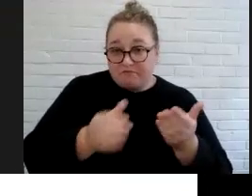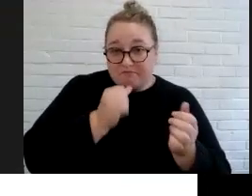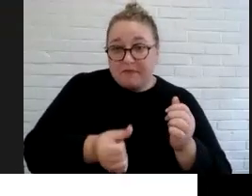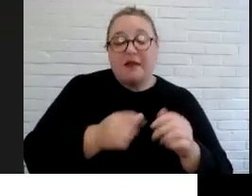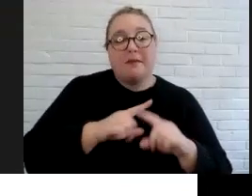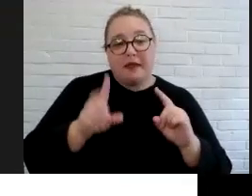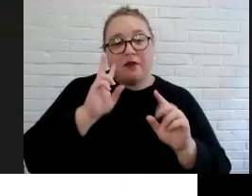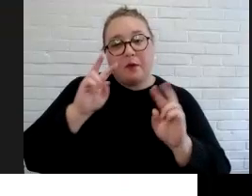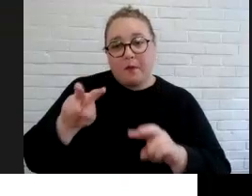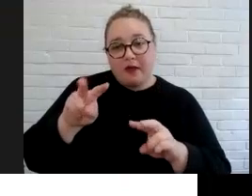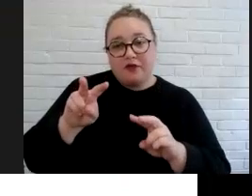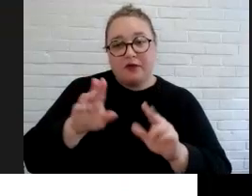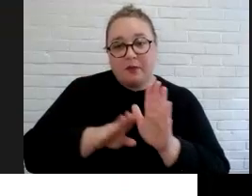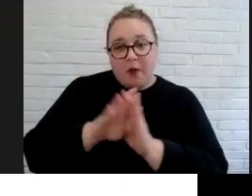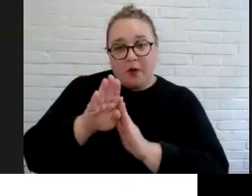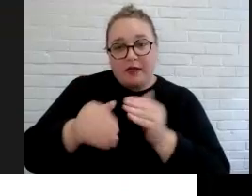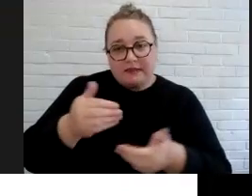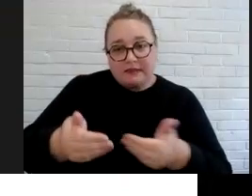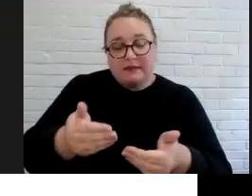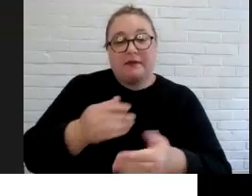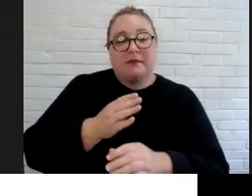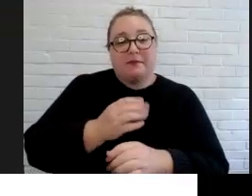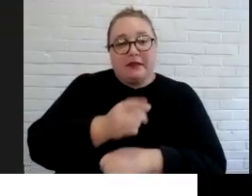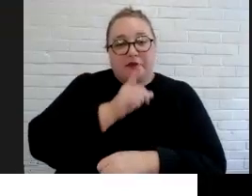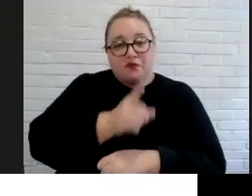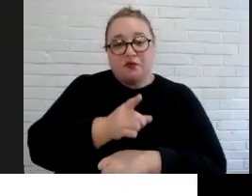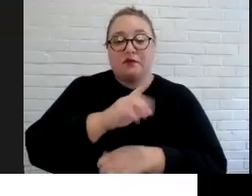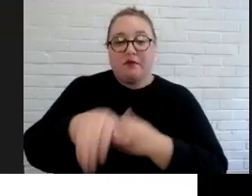making sure that they're keeping up, with all of the activities in the class.